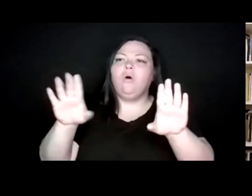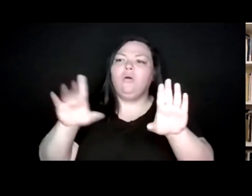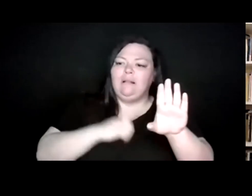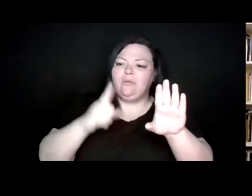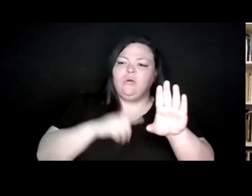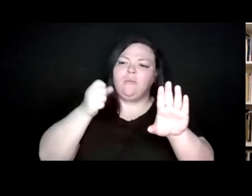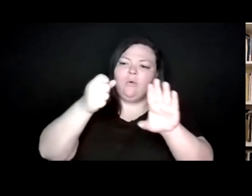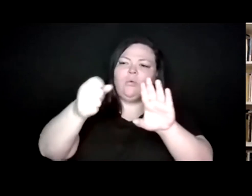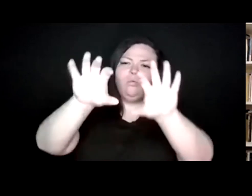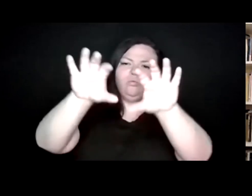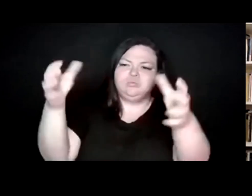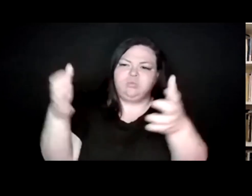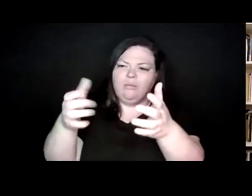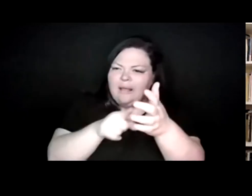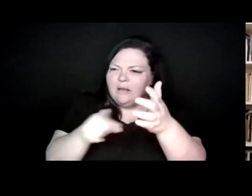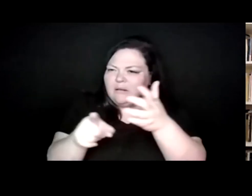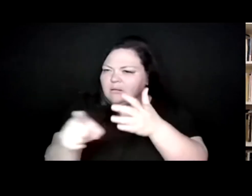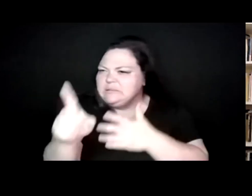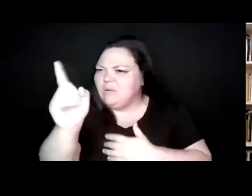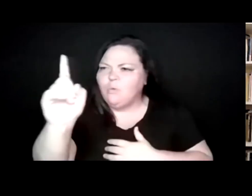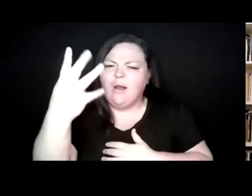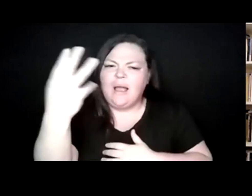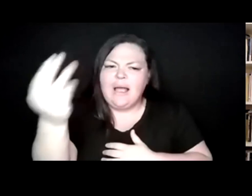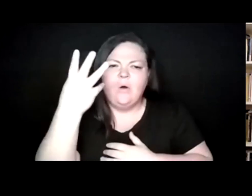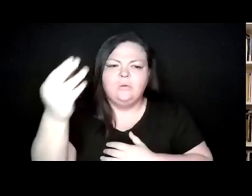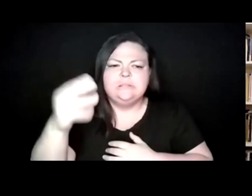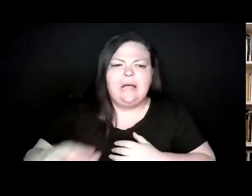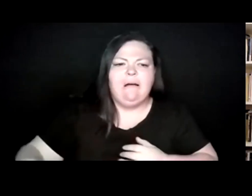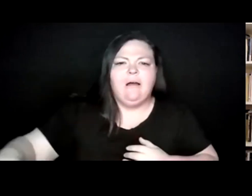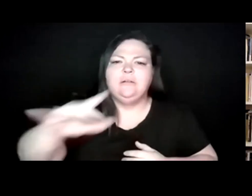It led somewhere./ Outside, the land was dry, grassless. //